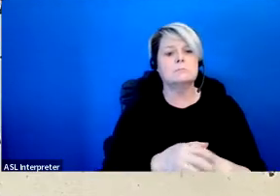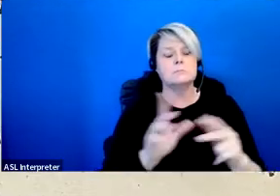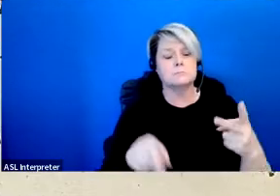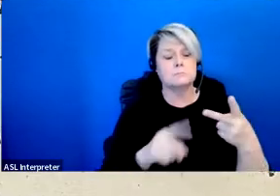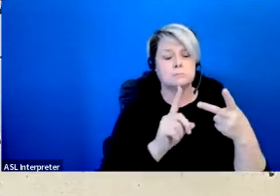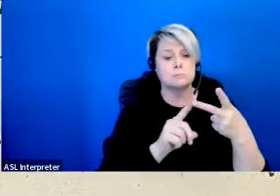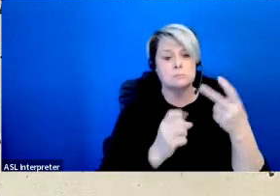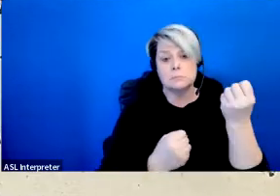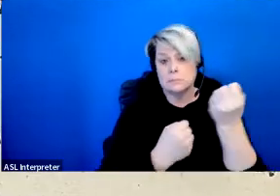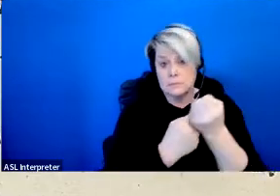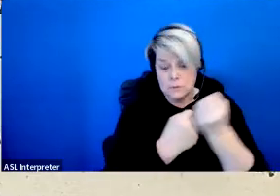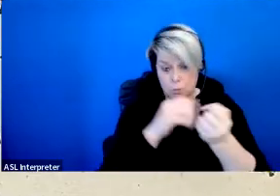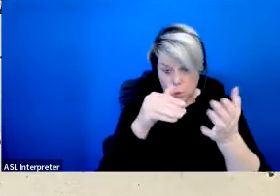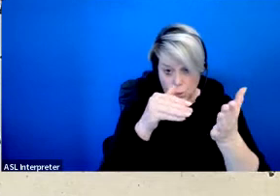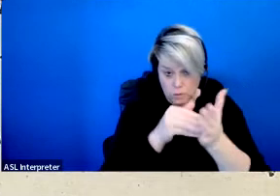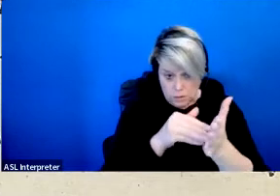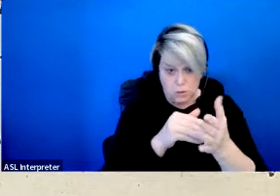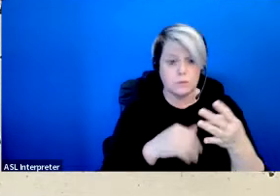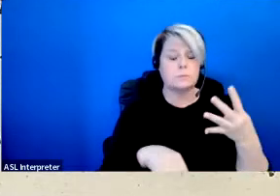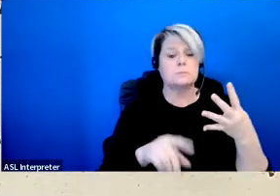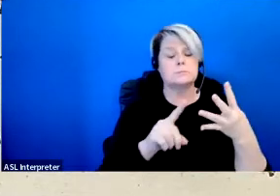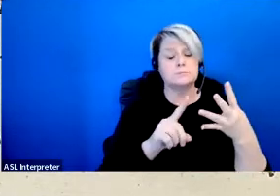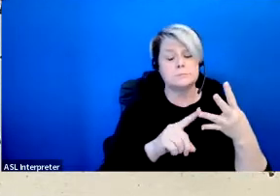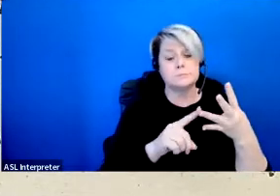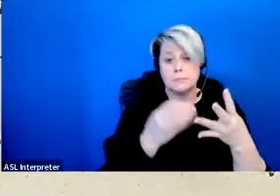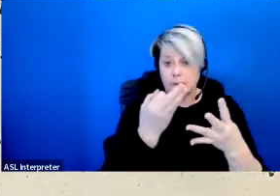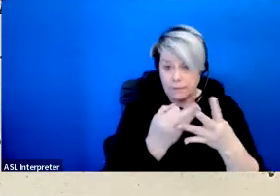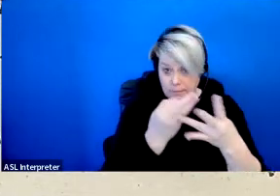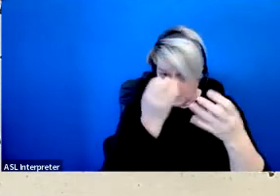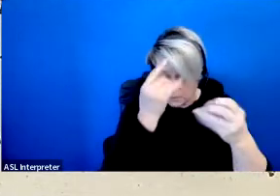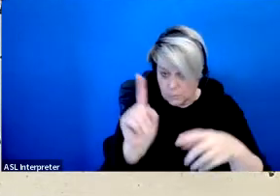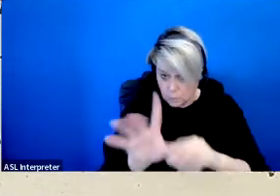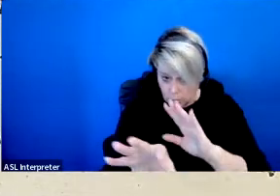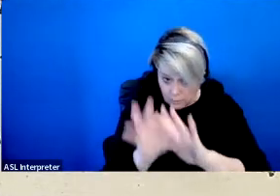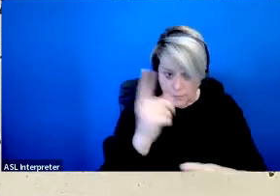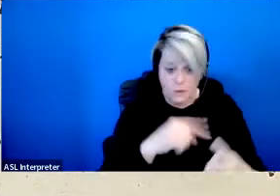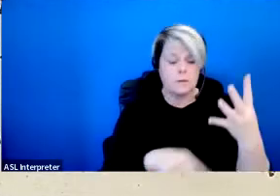We are going to talk a little bit about the information support center that may be more toly